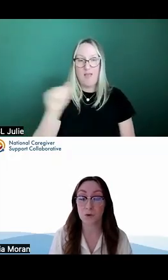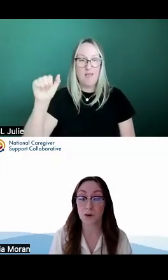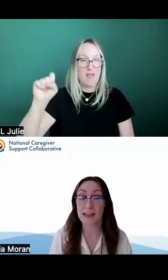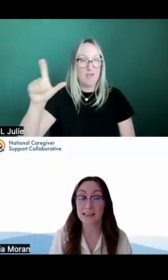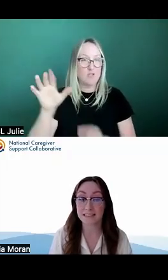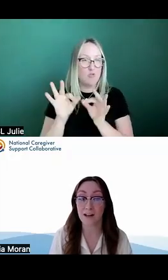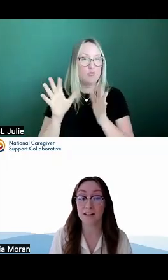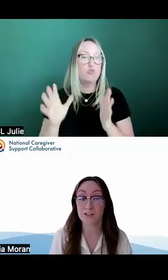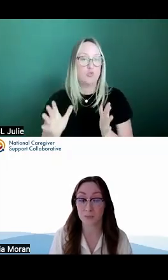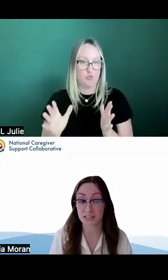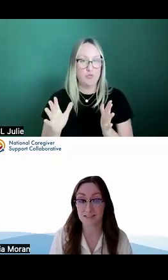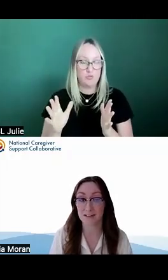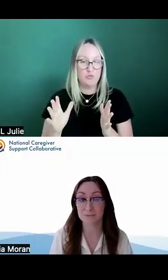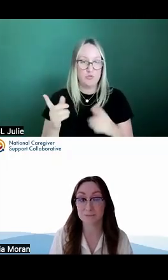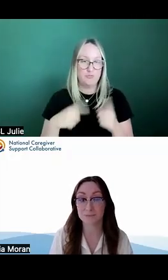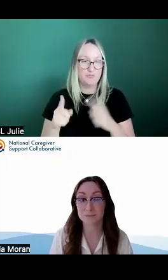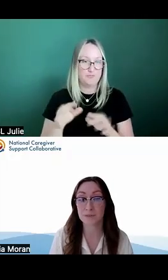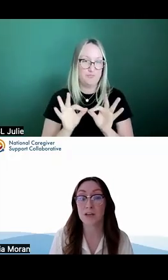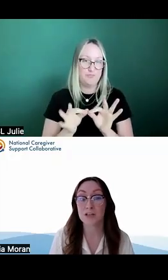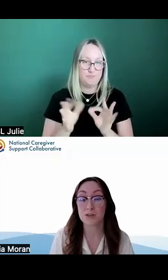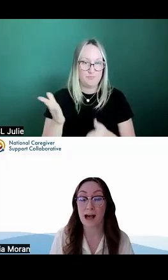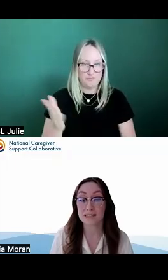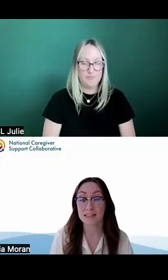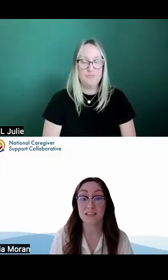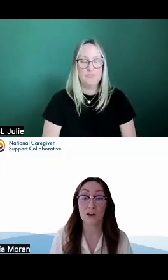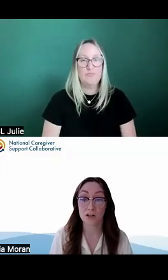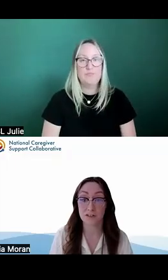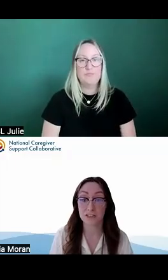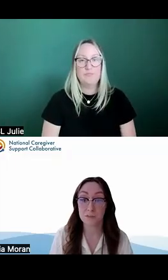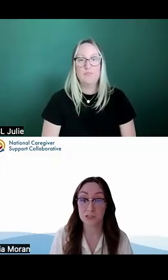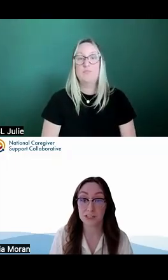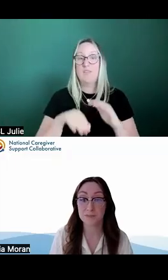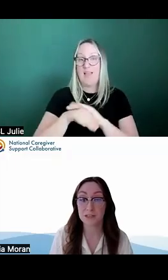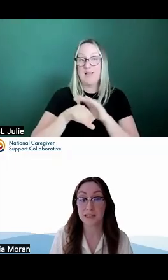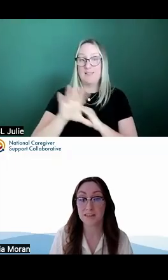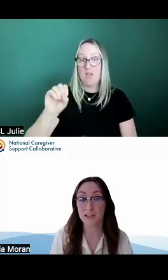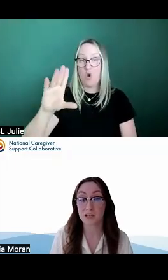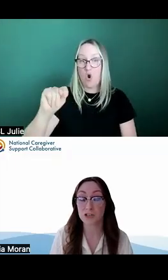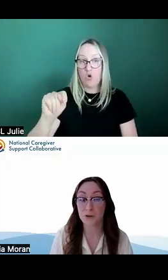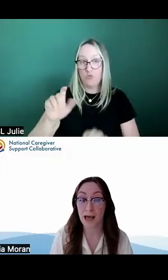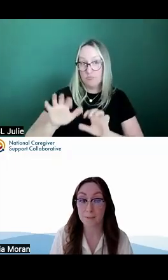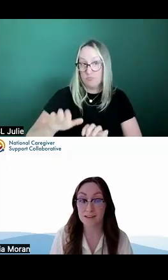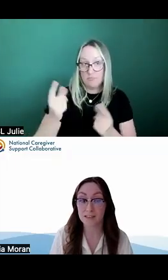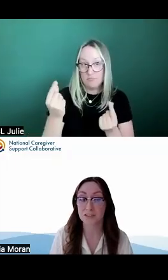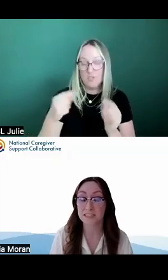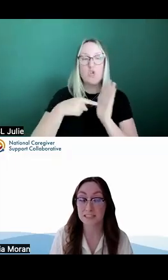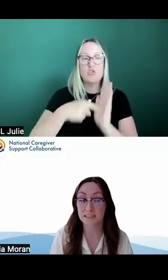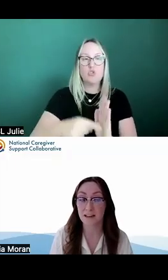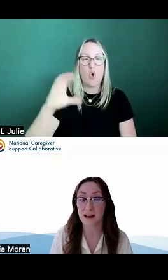or ASL interpretation. To access the CART transcription, click the "Show Captions" or CC